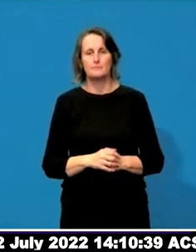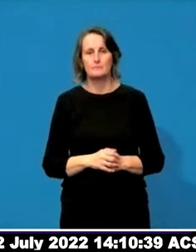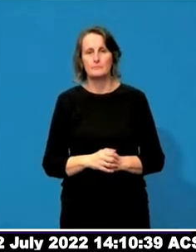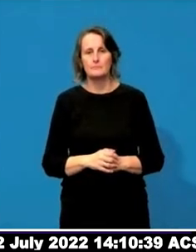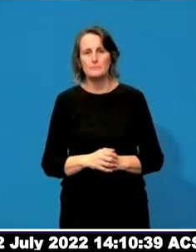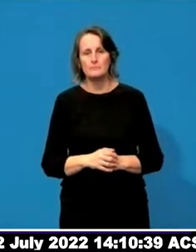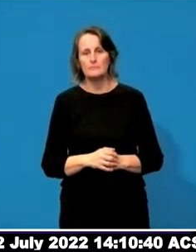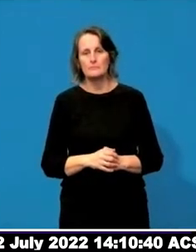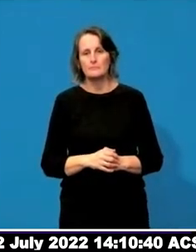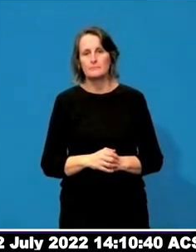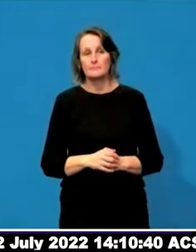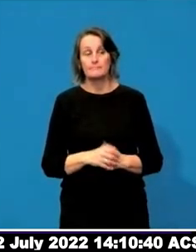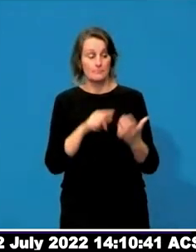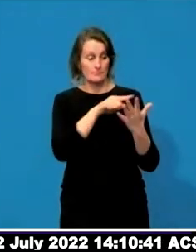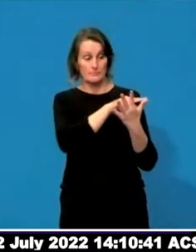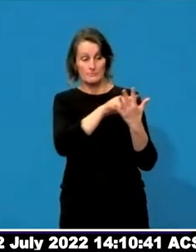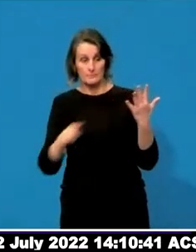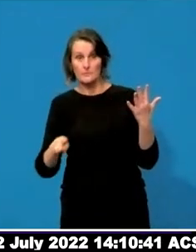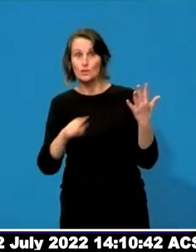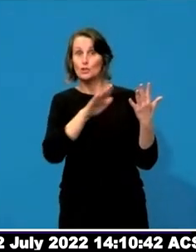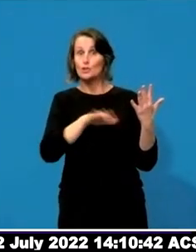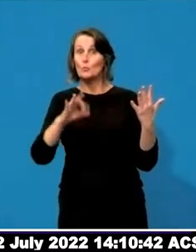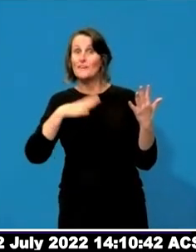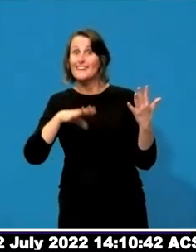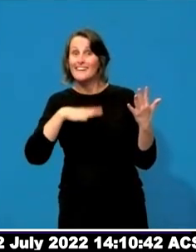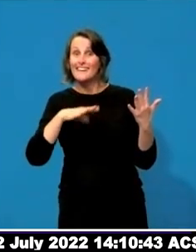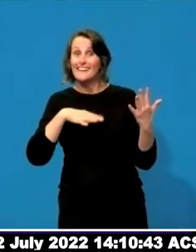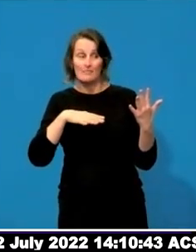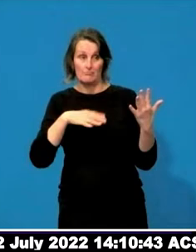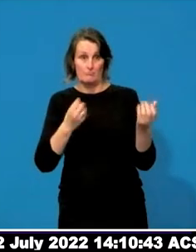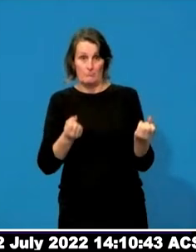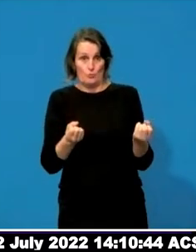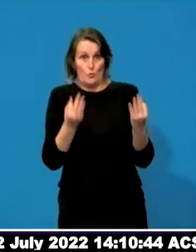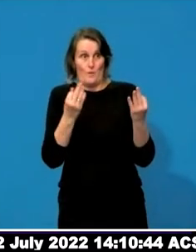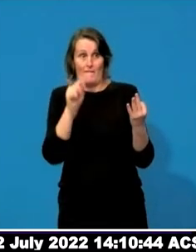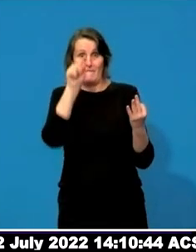aren't available on the Lands at the moment. MS McMAHON: So the assessments were done, but there was no services